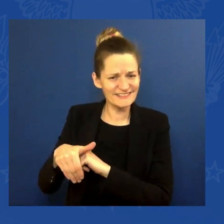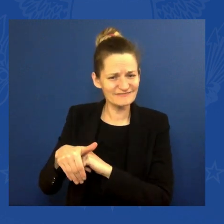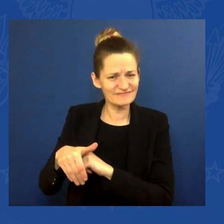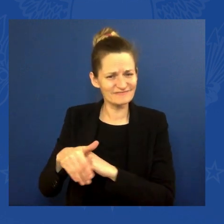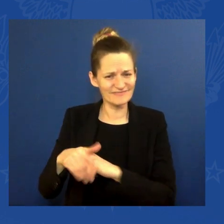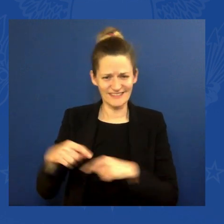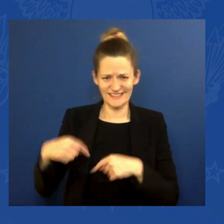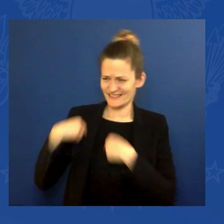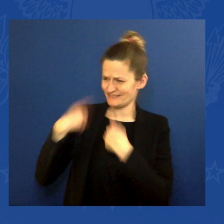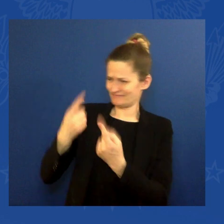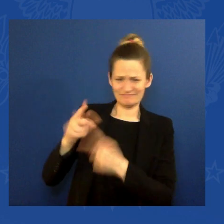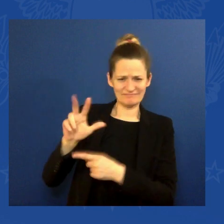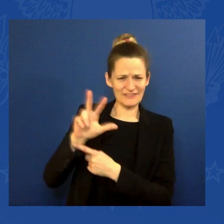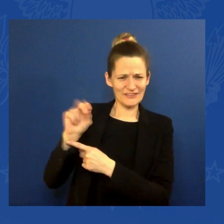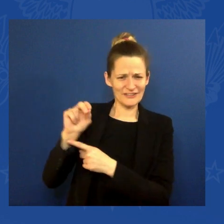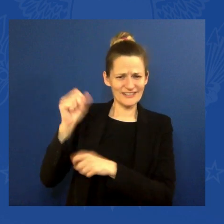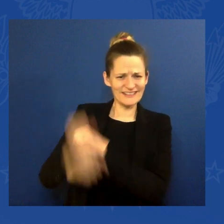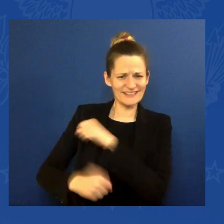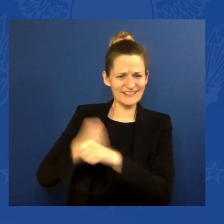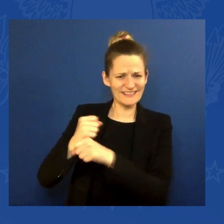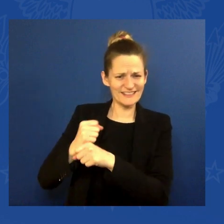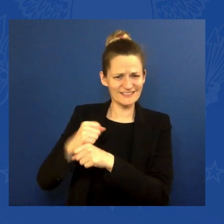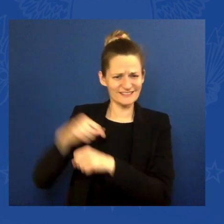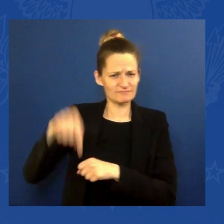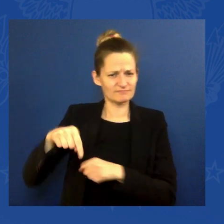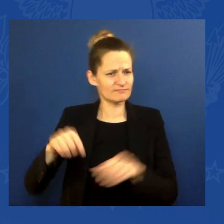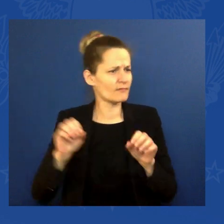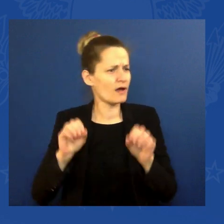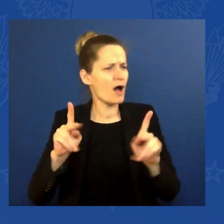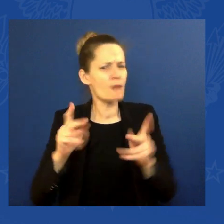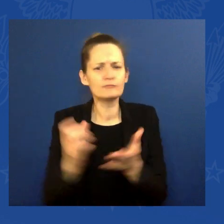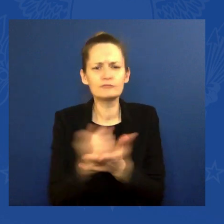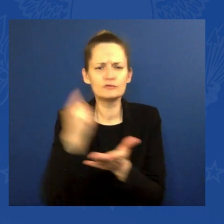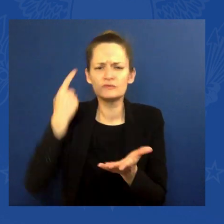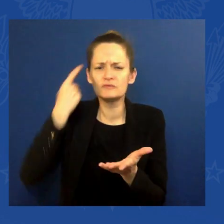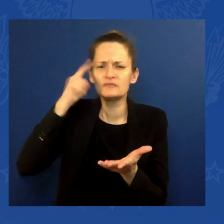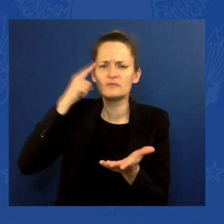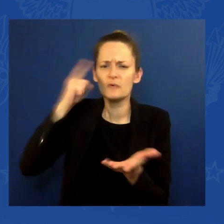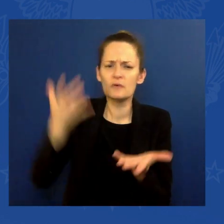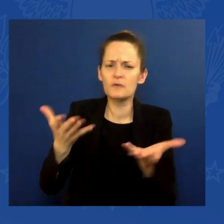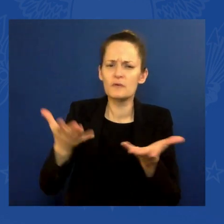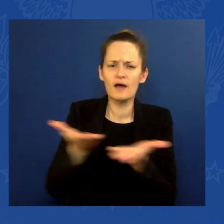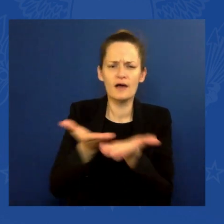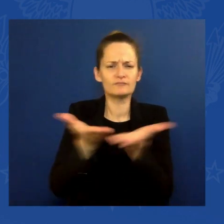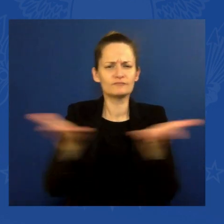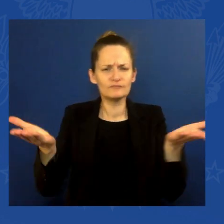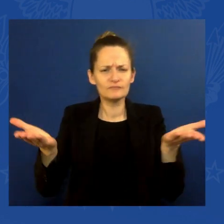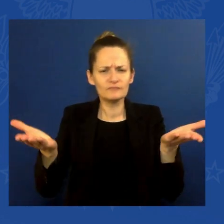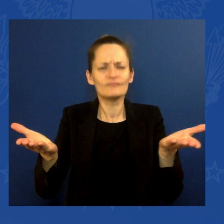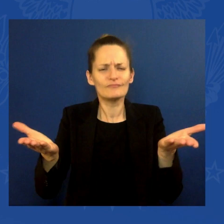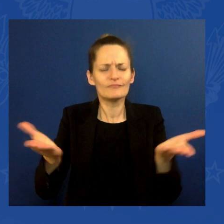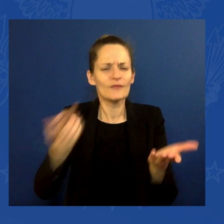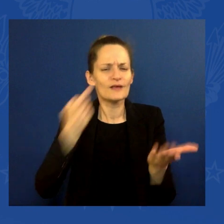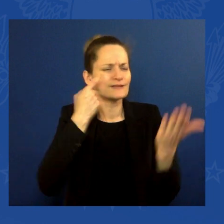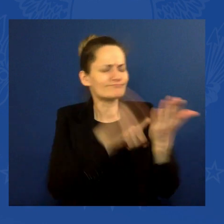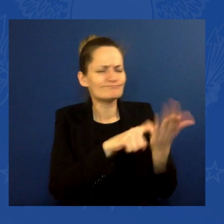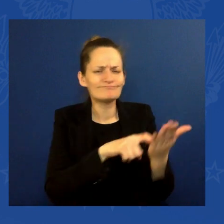to recognize the truly unique and special relationship between the U.S. and the island of Ireland.